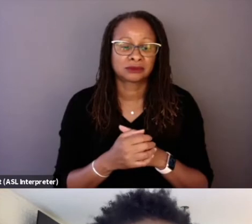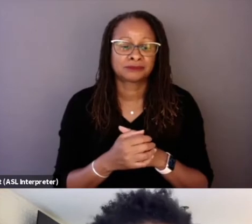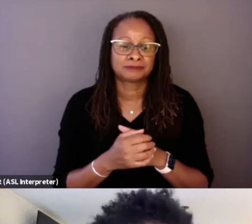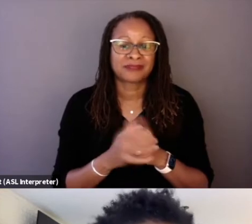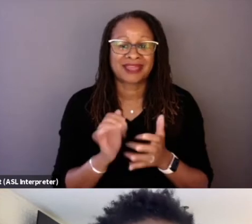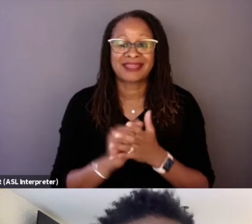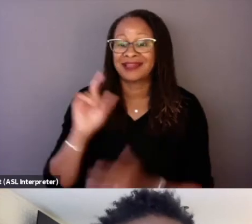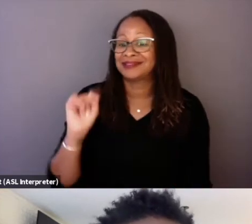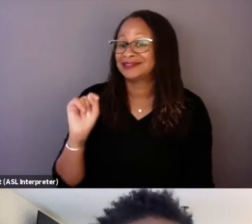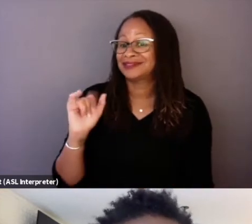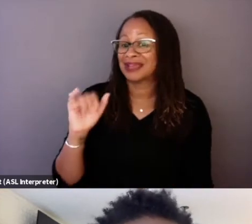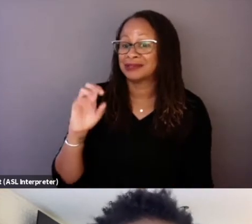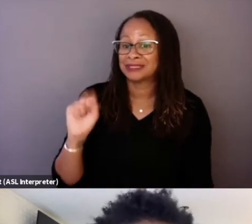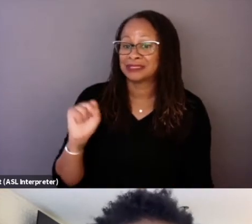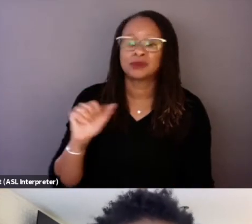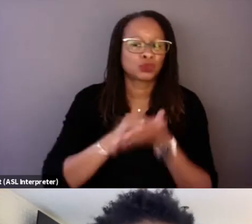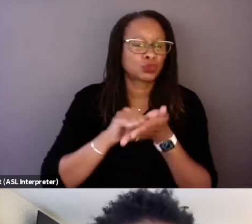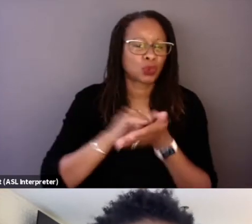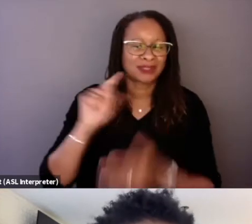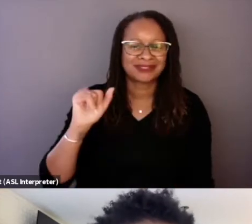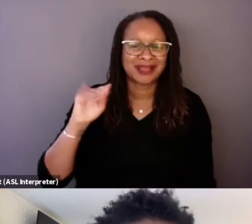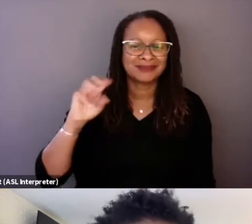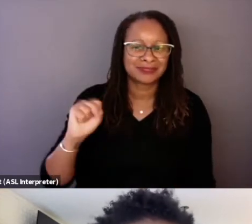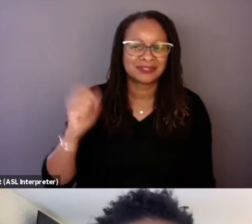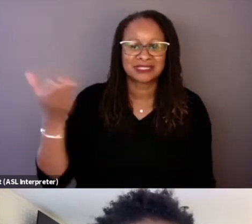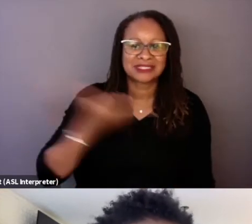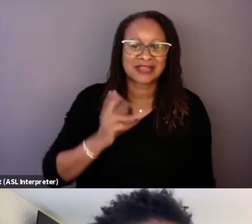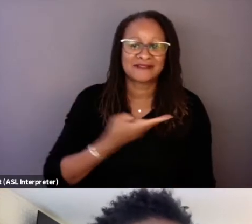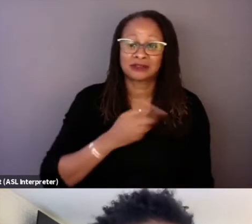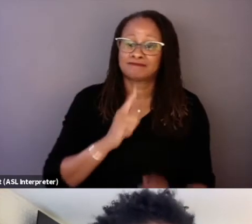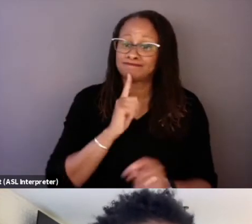to really figure out as much as we could,